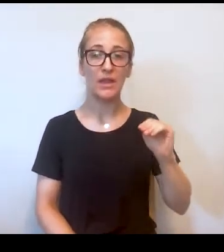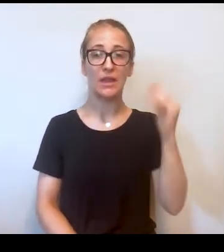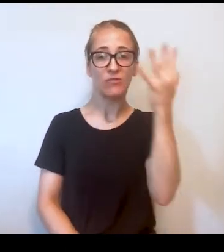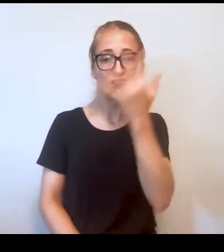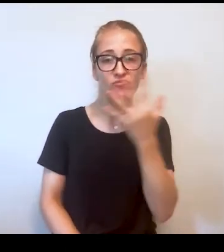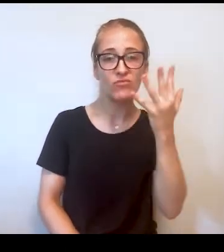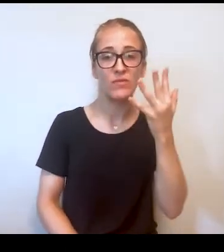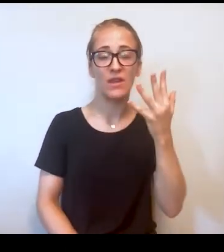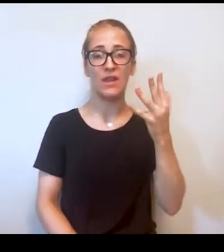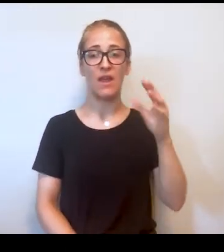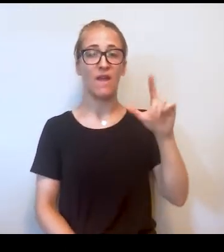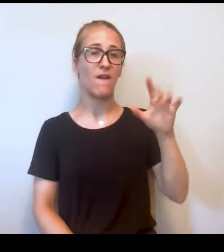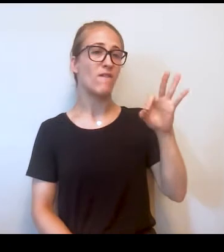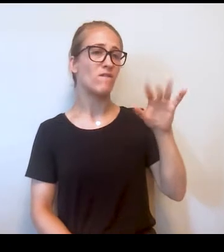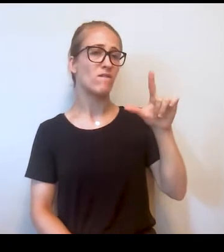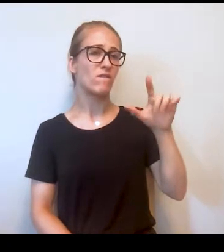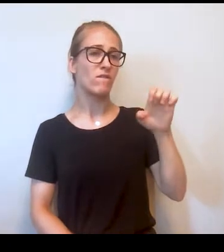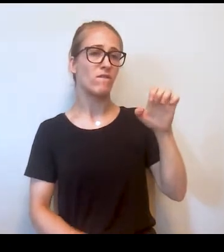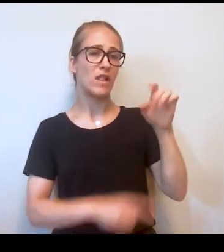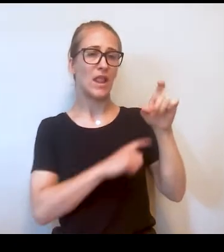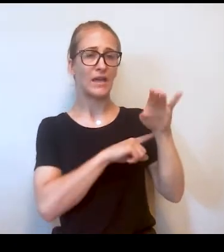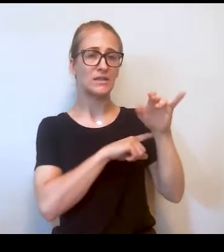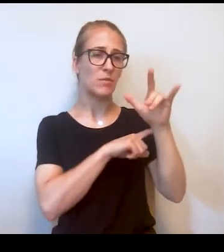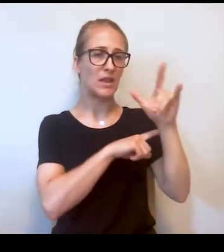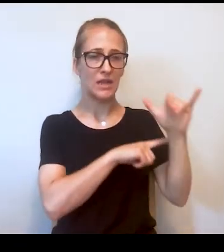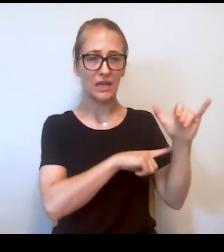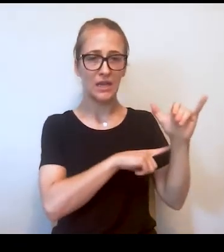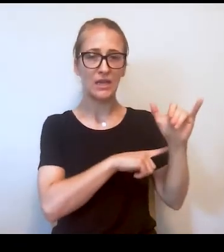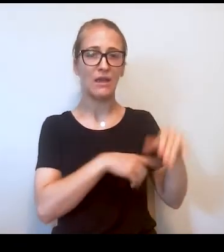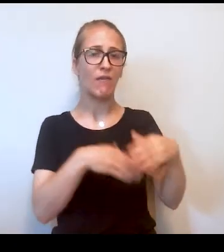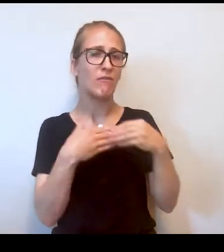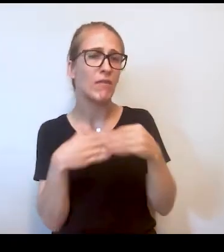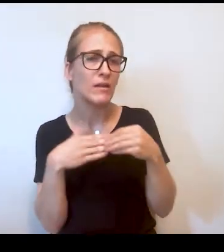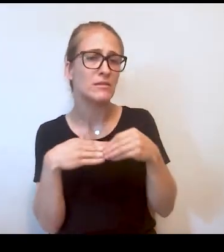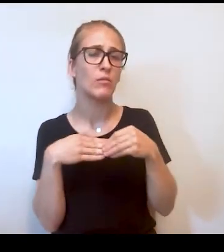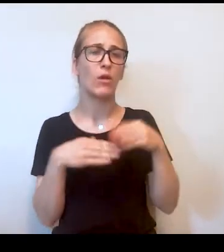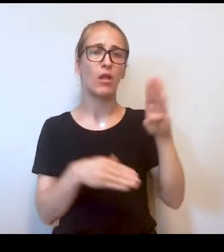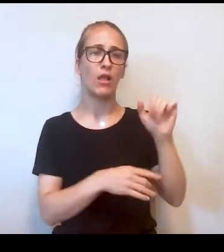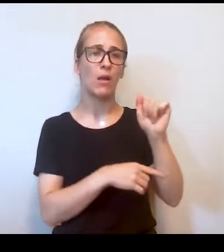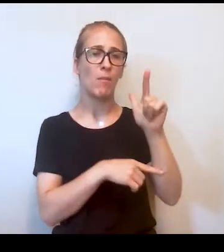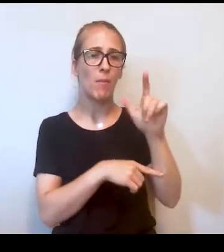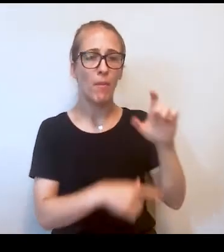flexibility, contortionism, ballet, different kinds of dance,